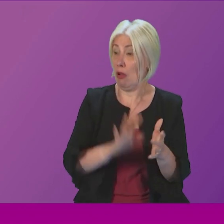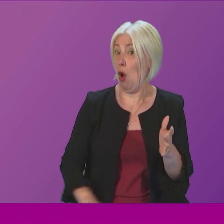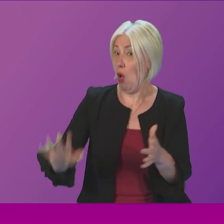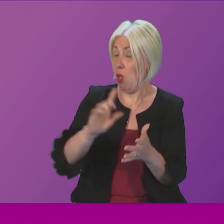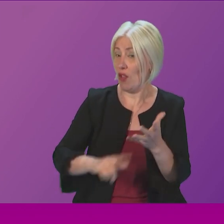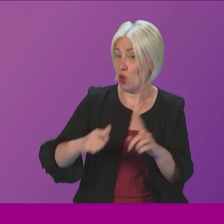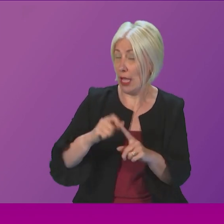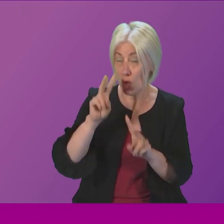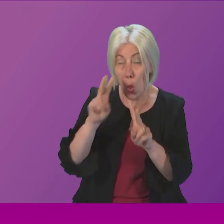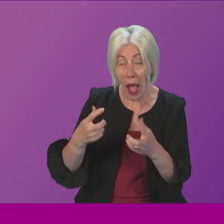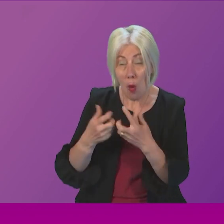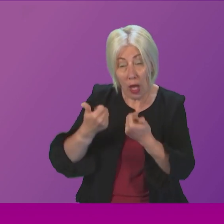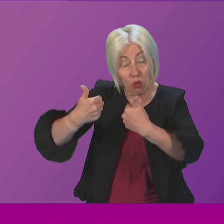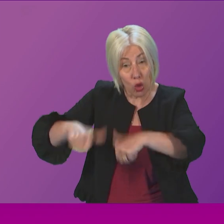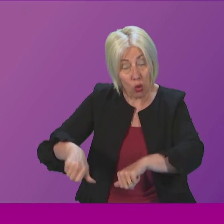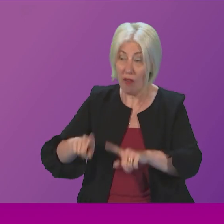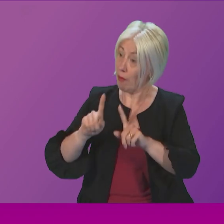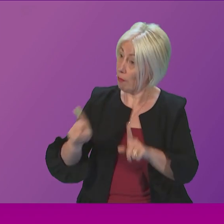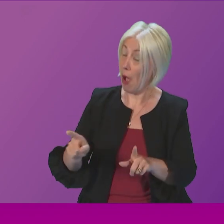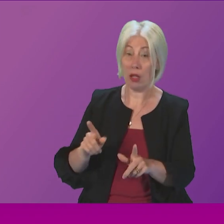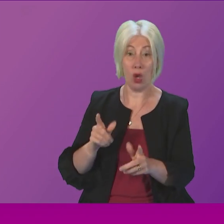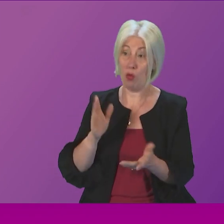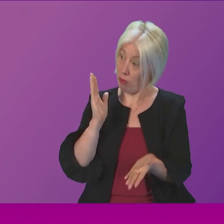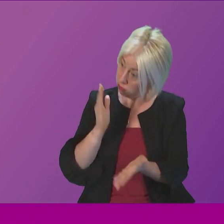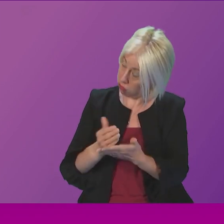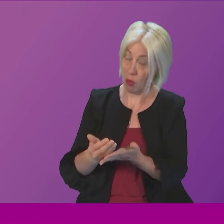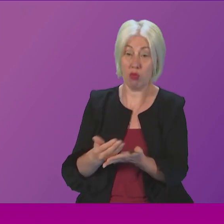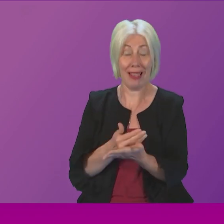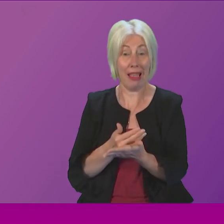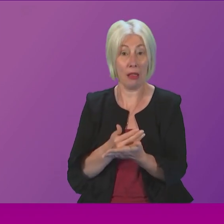resolve this; however, we will not hesitate to act to protect Scotland’s devolved interests